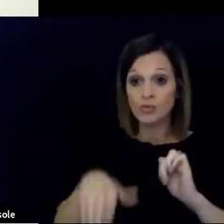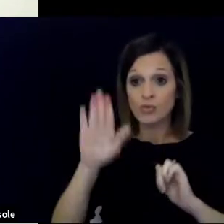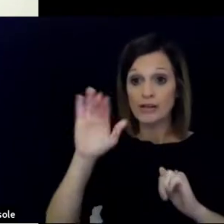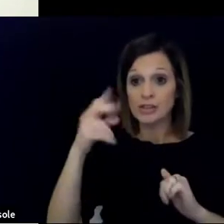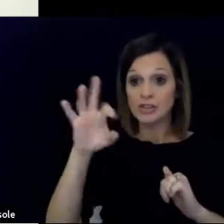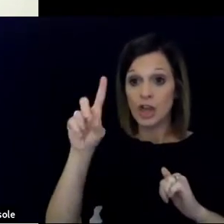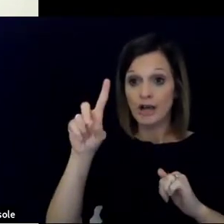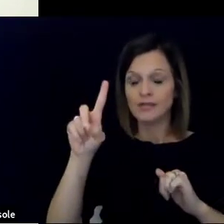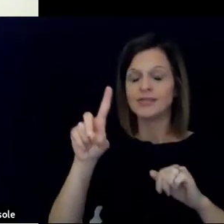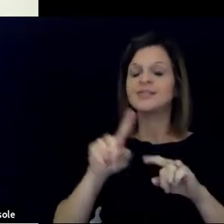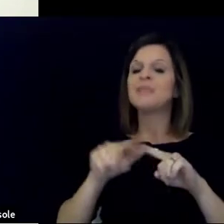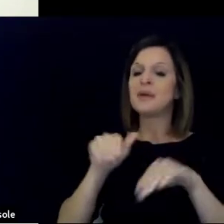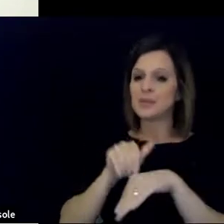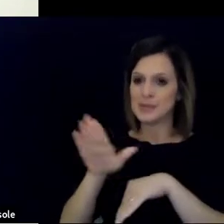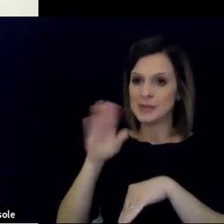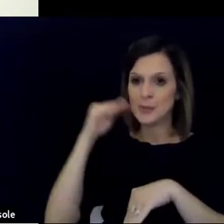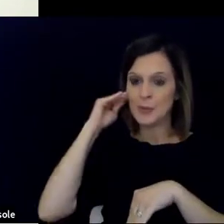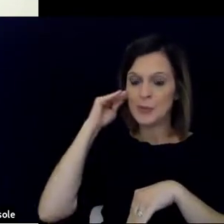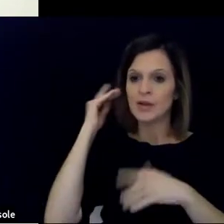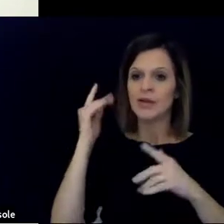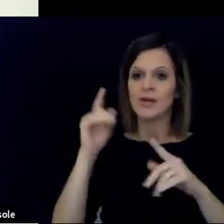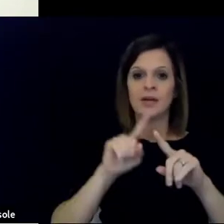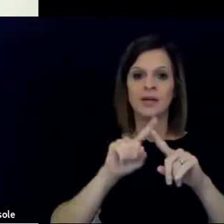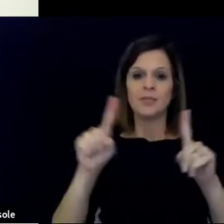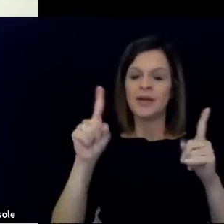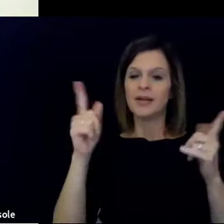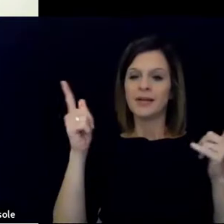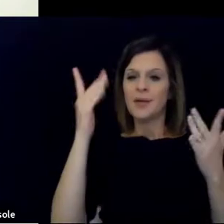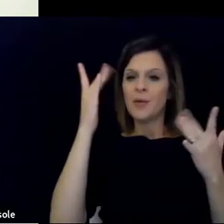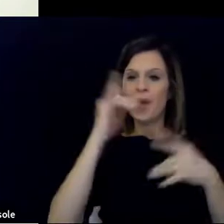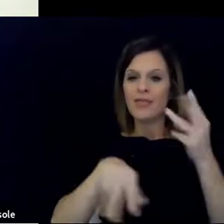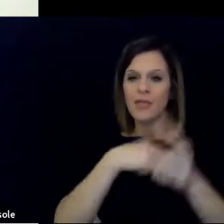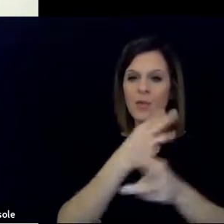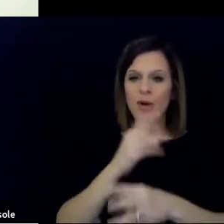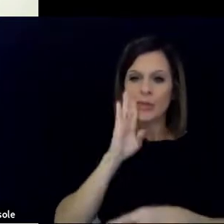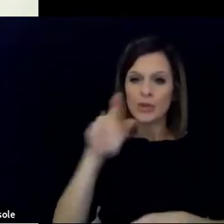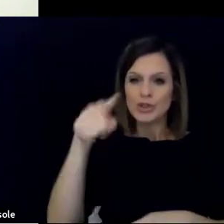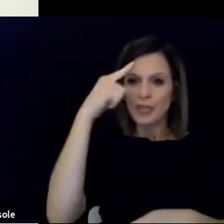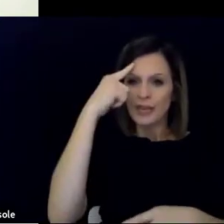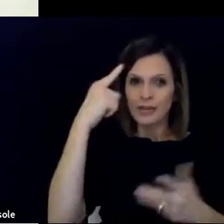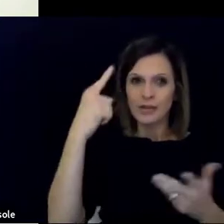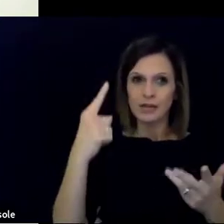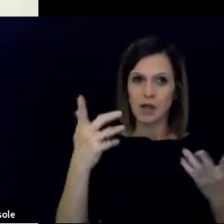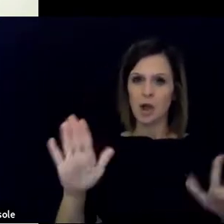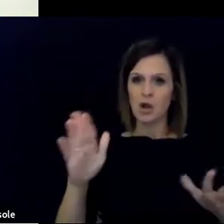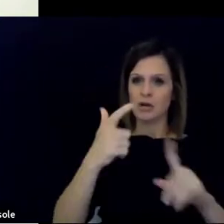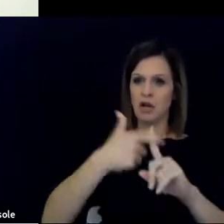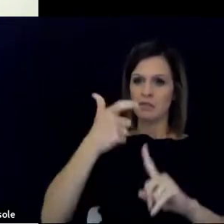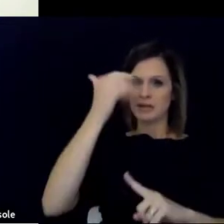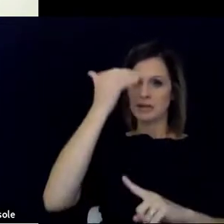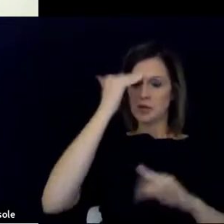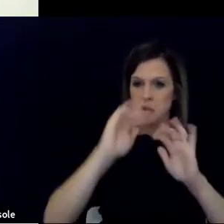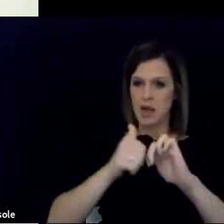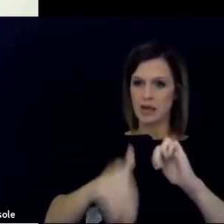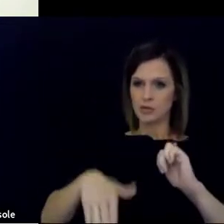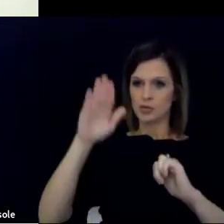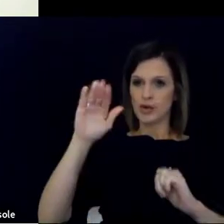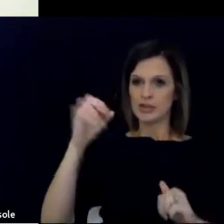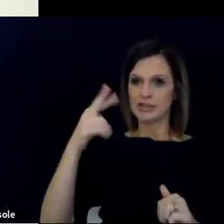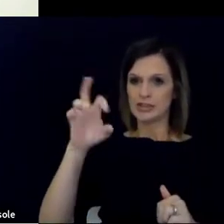But then why in the world would you think you should know, automatically know how to raise a child with tremendous needs? I mean, really? I don't know how many of your kids look like